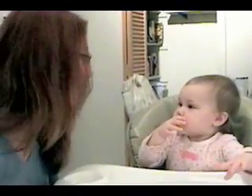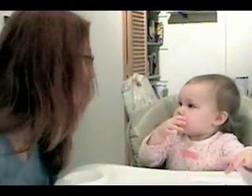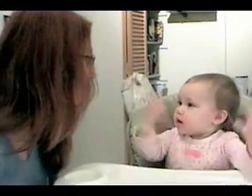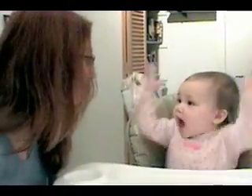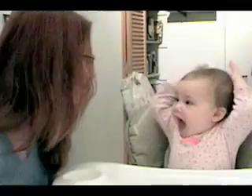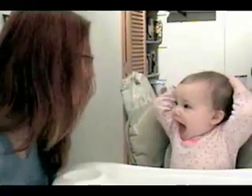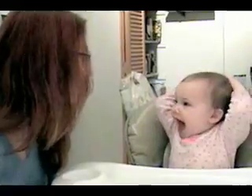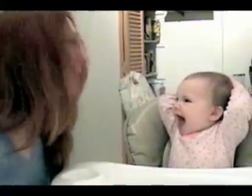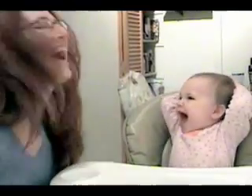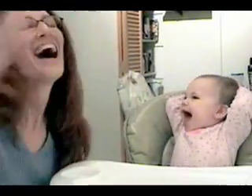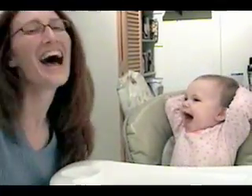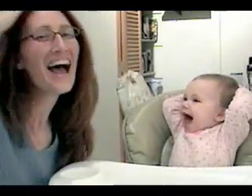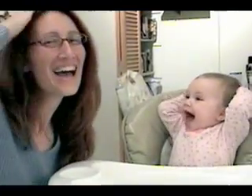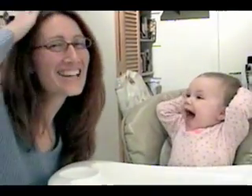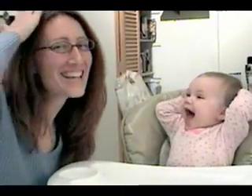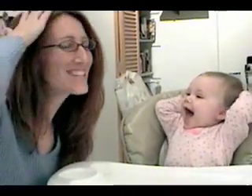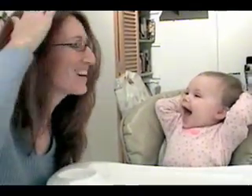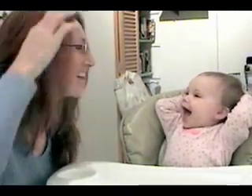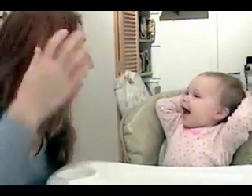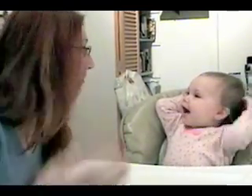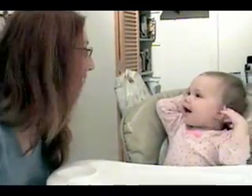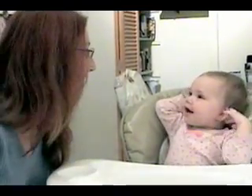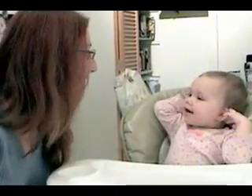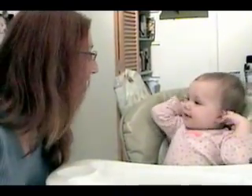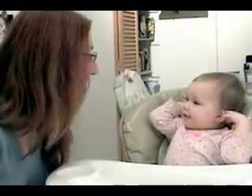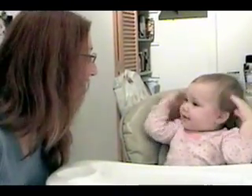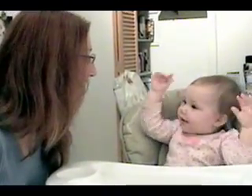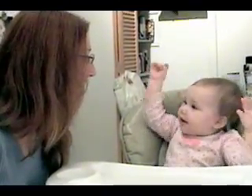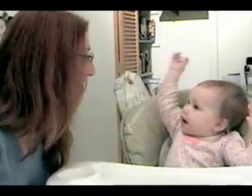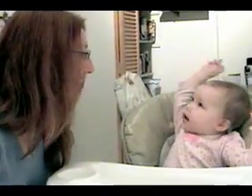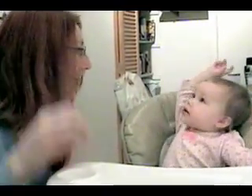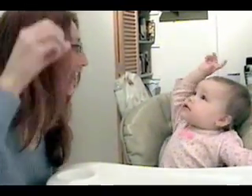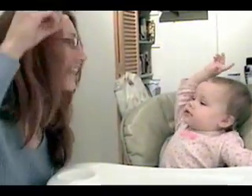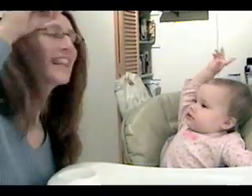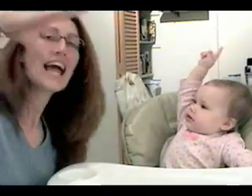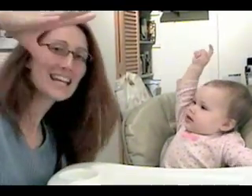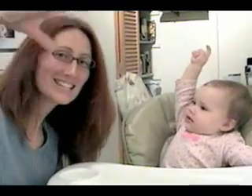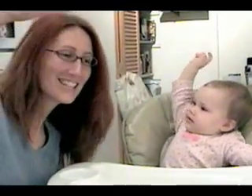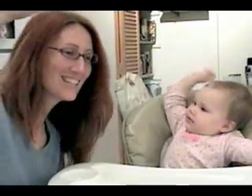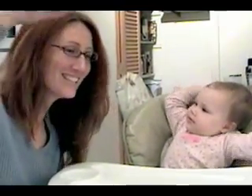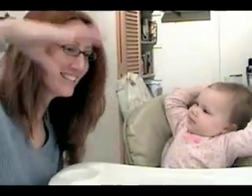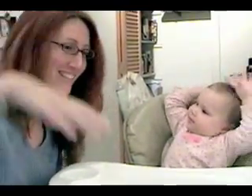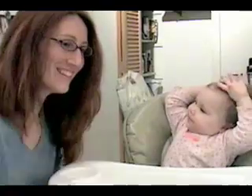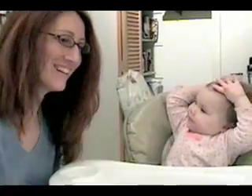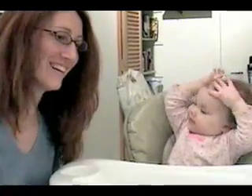HAT, thats right. How about light? LIGHT! good girl!